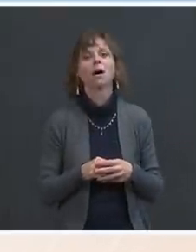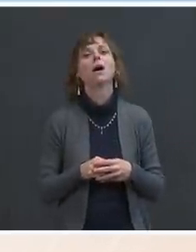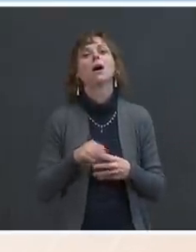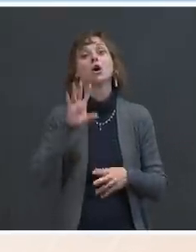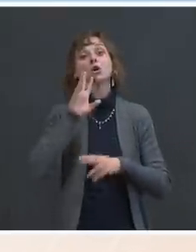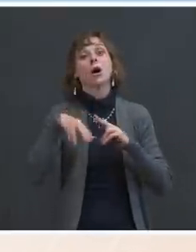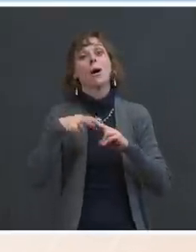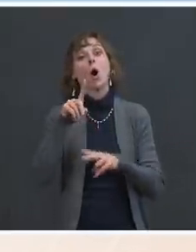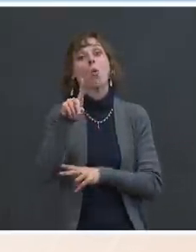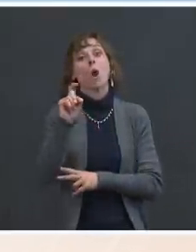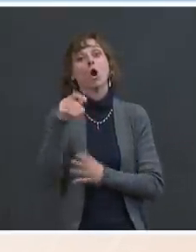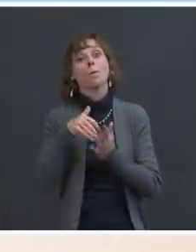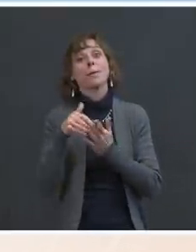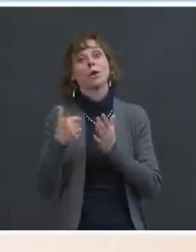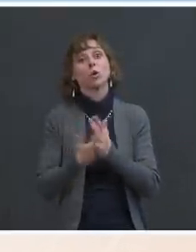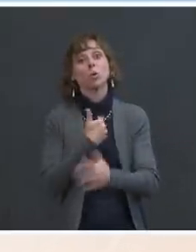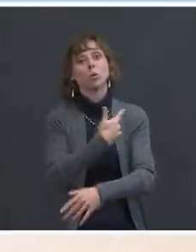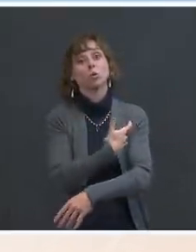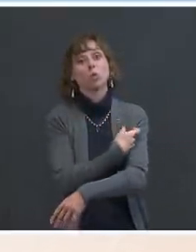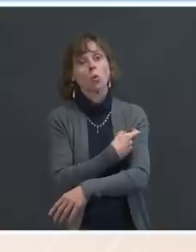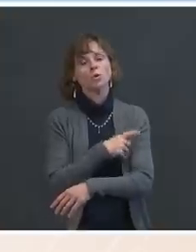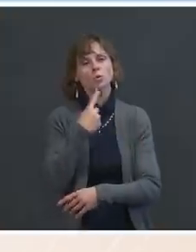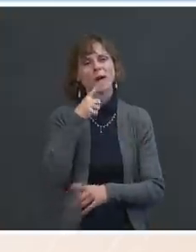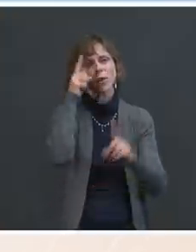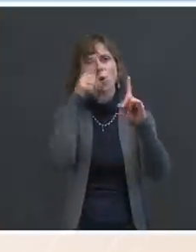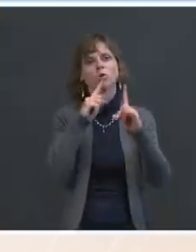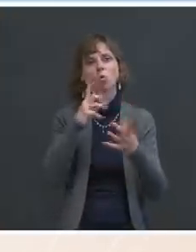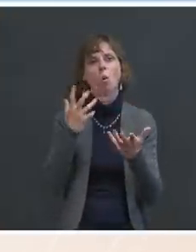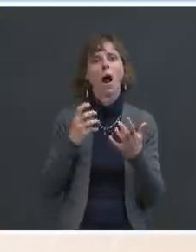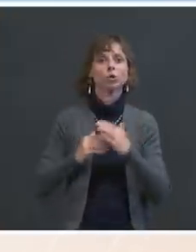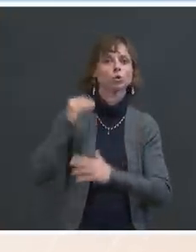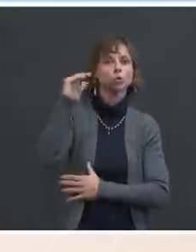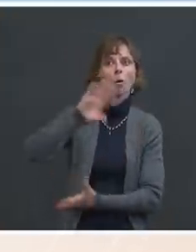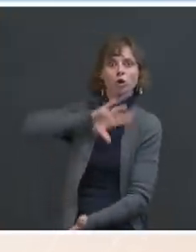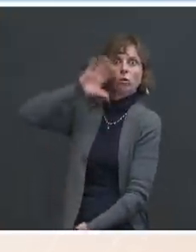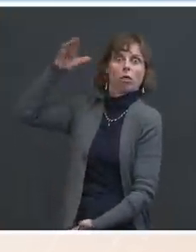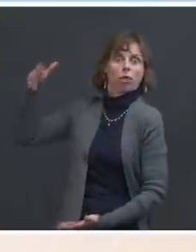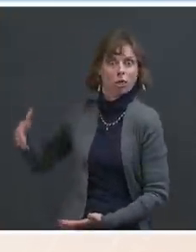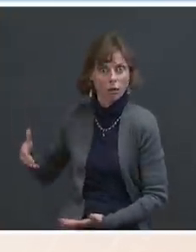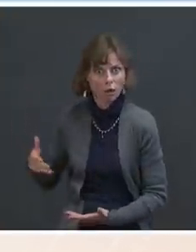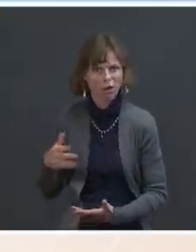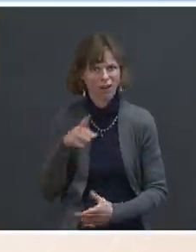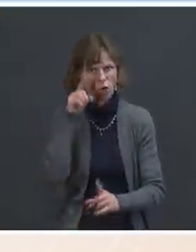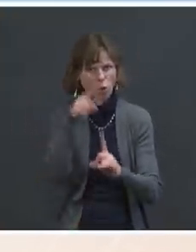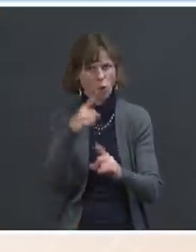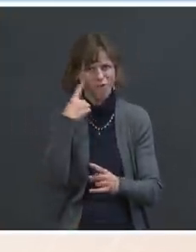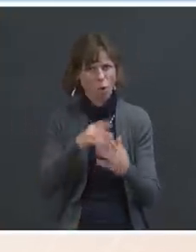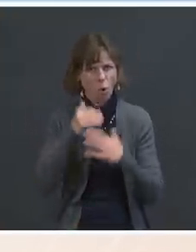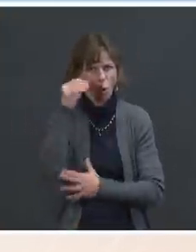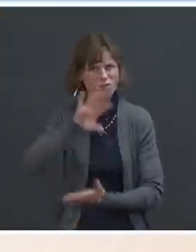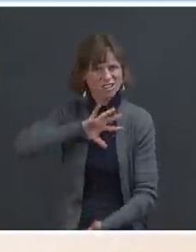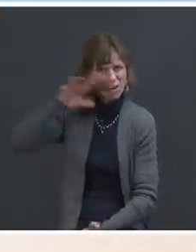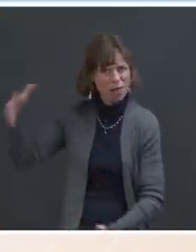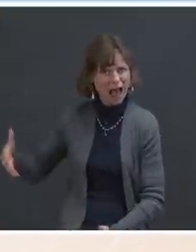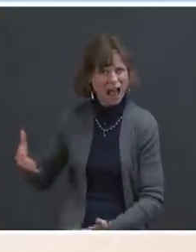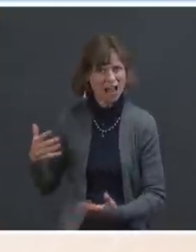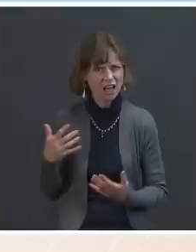you said that the goal is to be oversupplied. What's the goal for that oversupply? Is it to be held in reserve for kids?